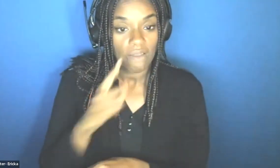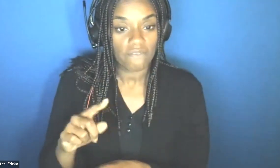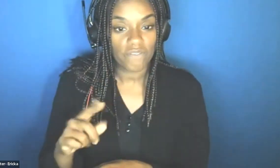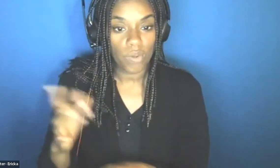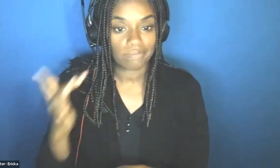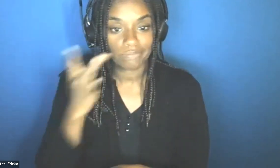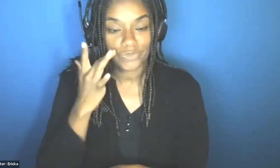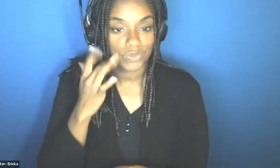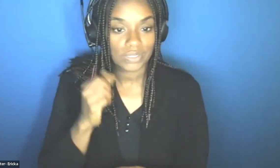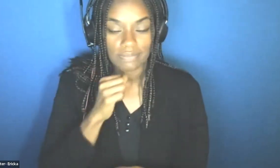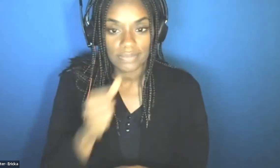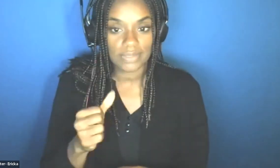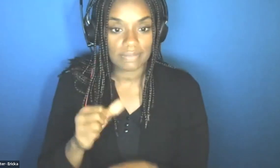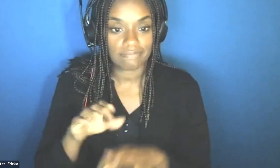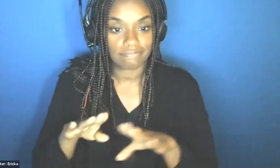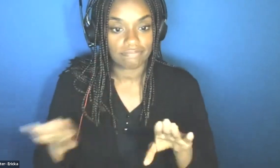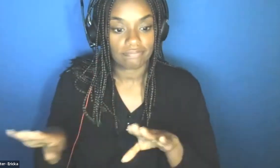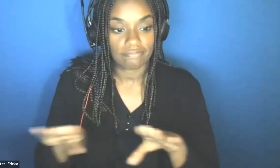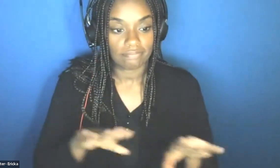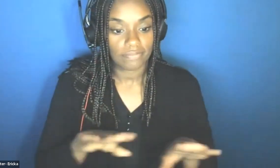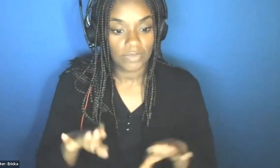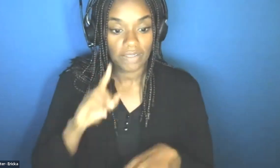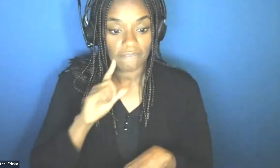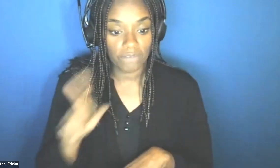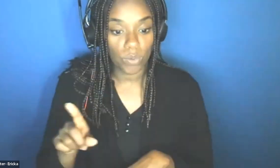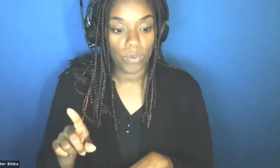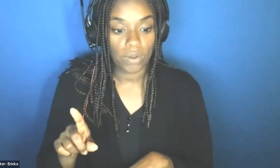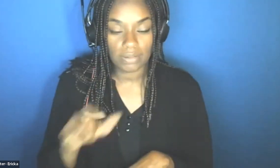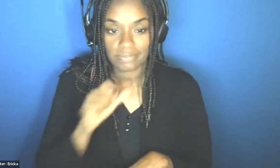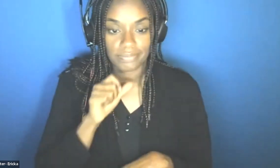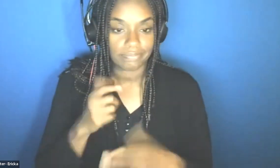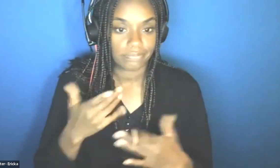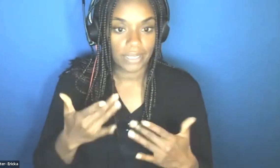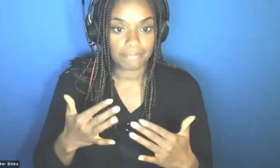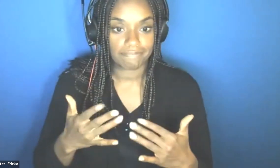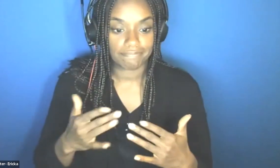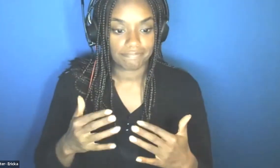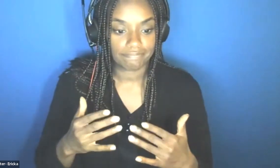She had been stealing fentanyl, a schedule I narcotic from the hospital, and became adictated.